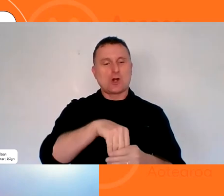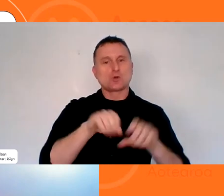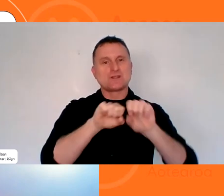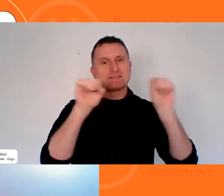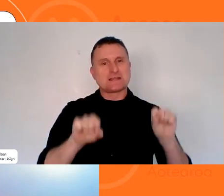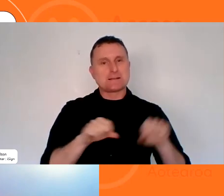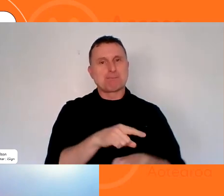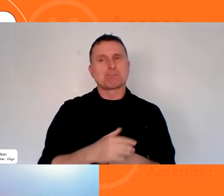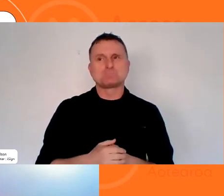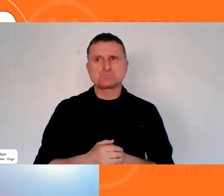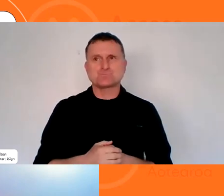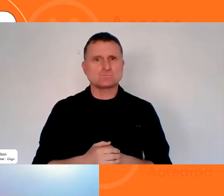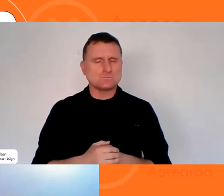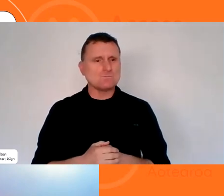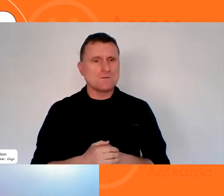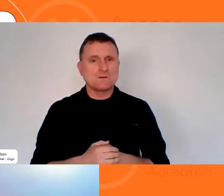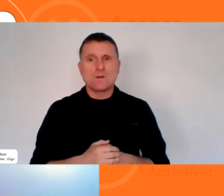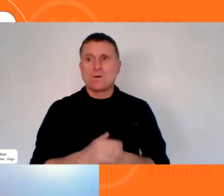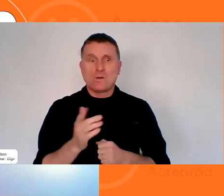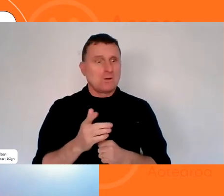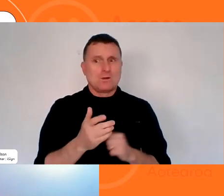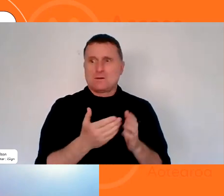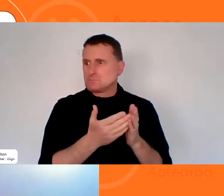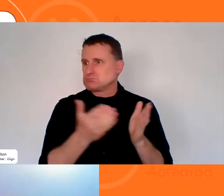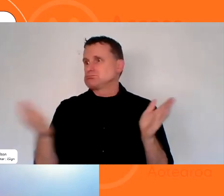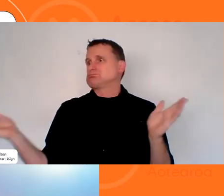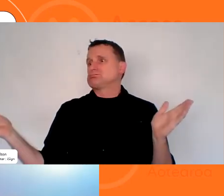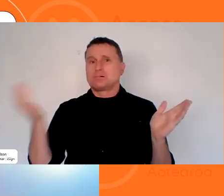of all of that on that continuum that you could see where they were